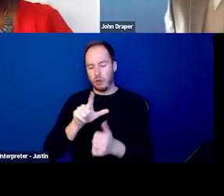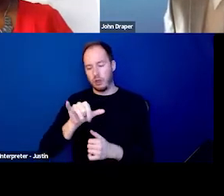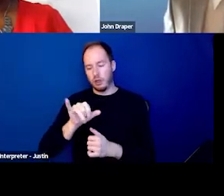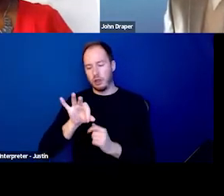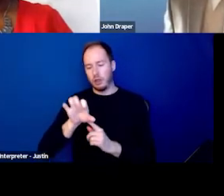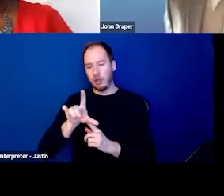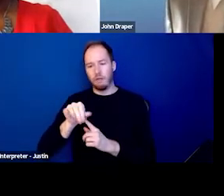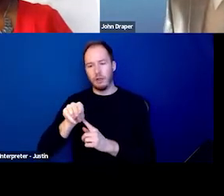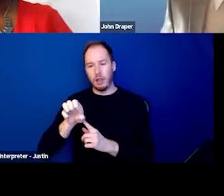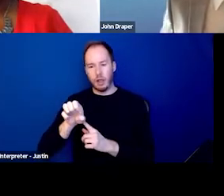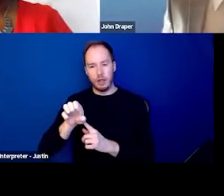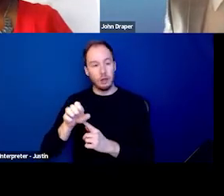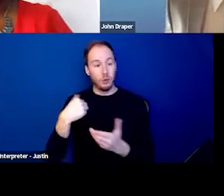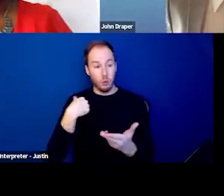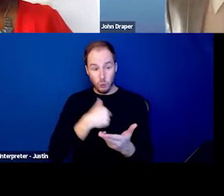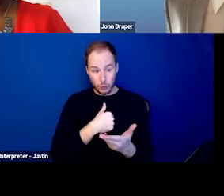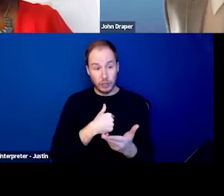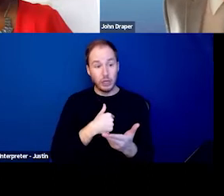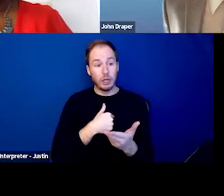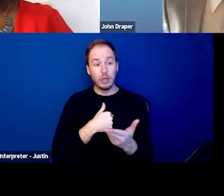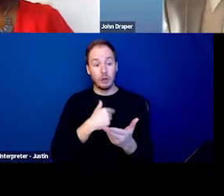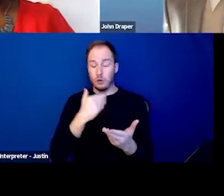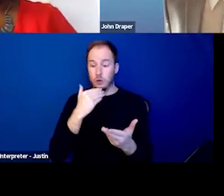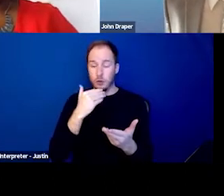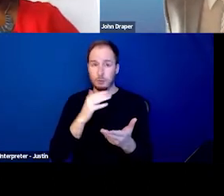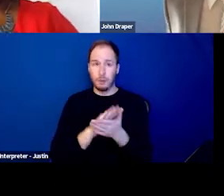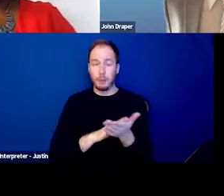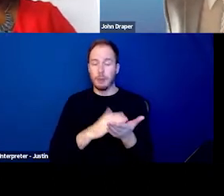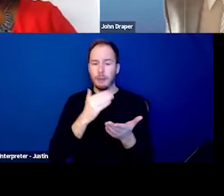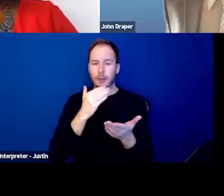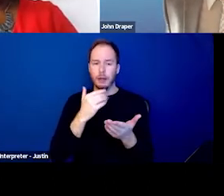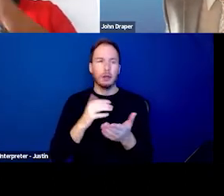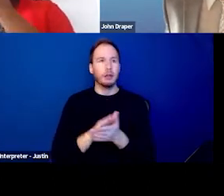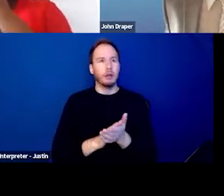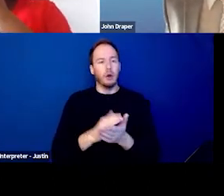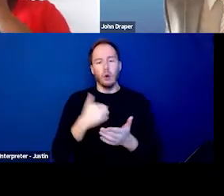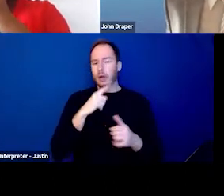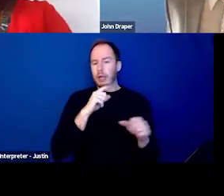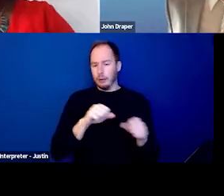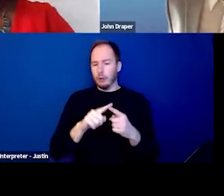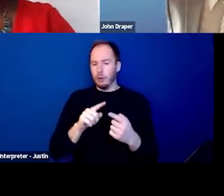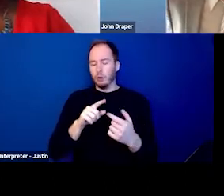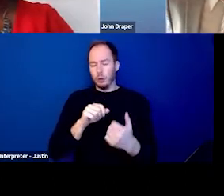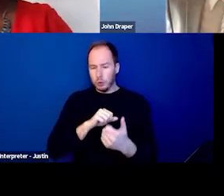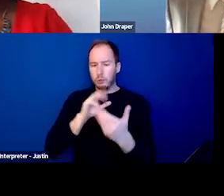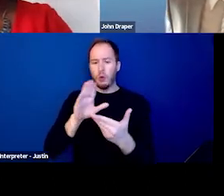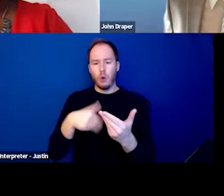We're really good at approaching all contacts with a collaborative attitude.